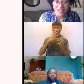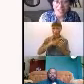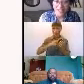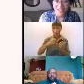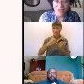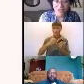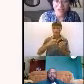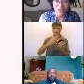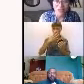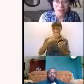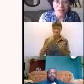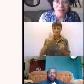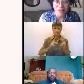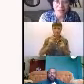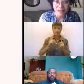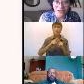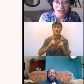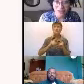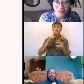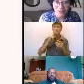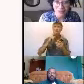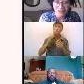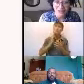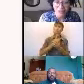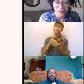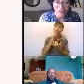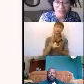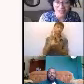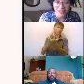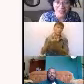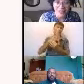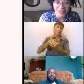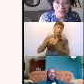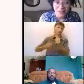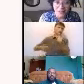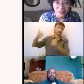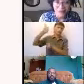is to disrupt white supremacy culture in their predominantly white organizations. White folks